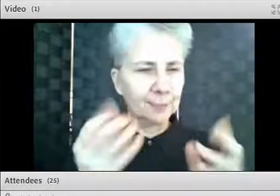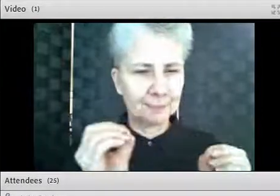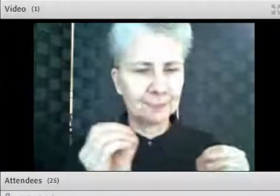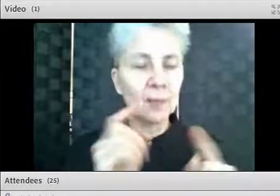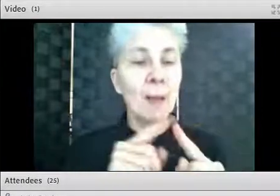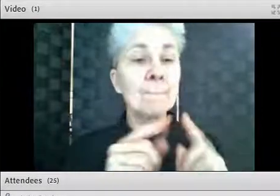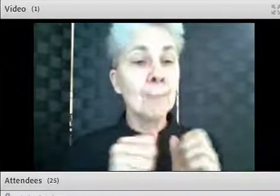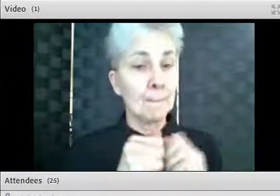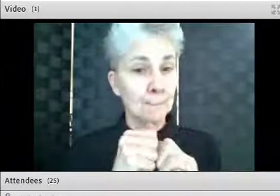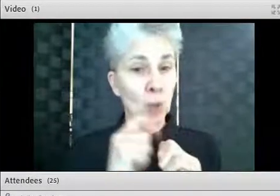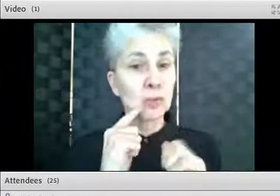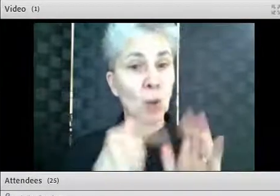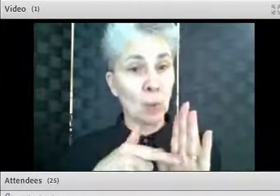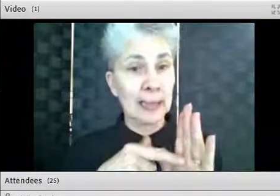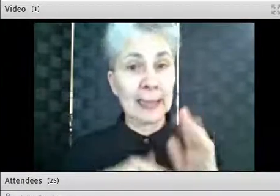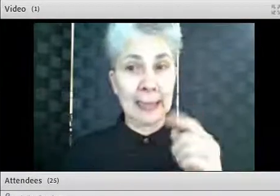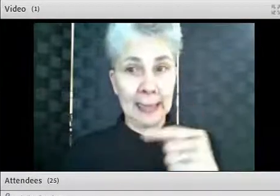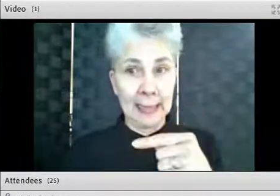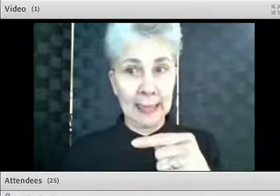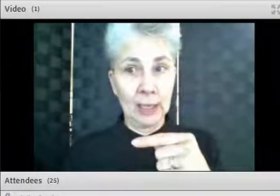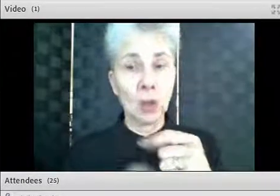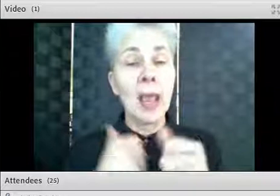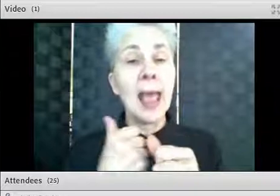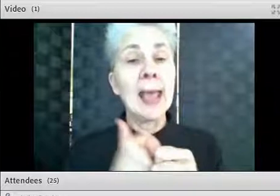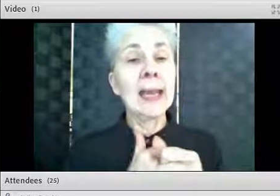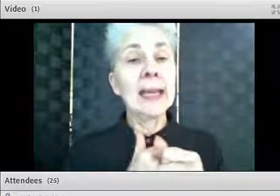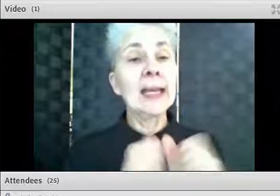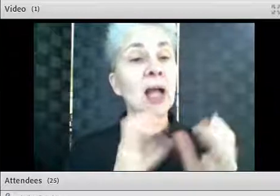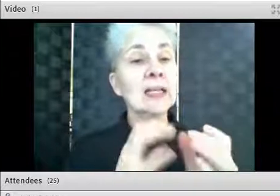and each of the classification letters that you see,